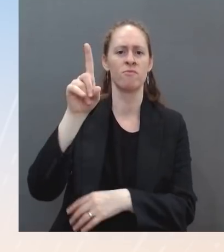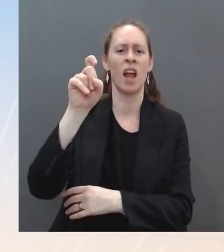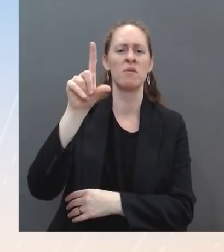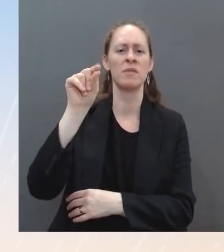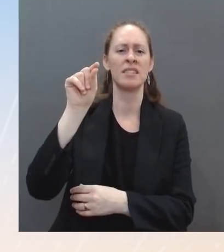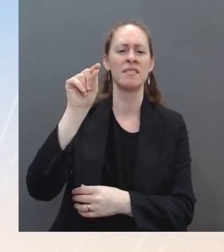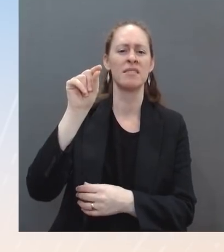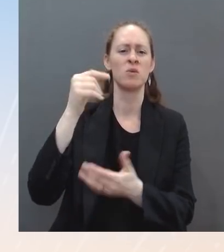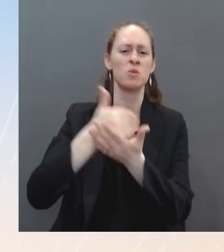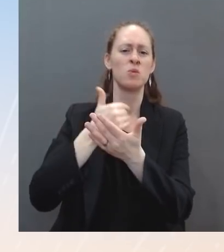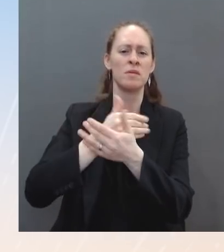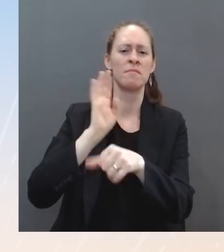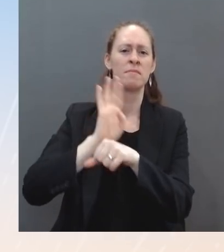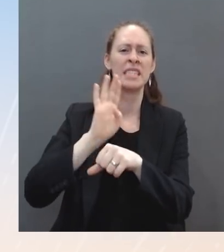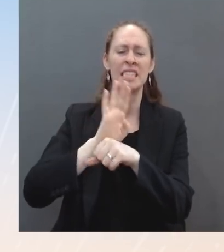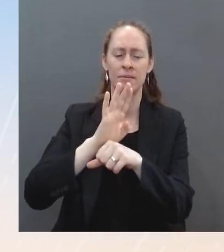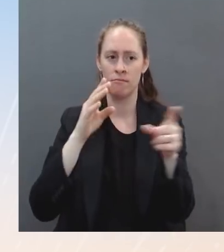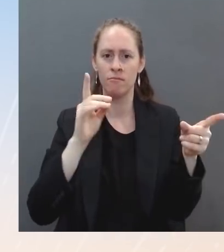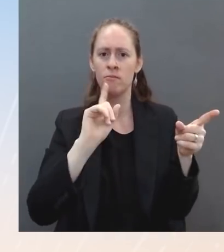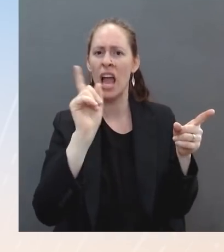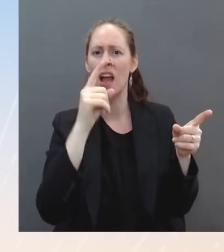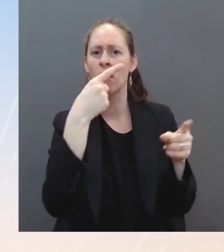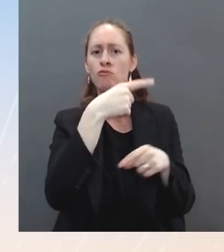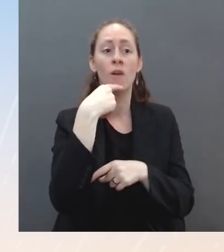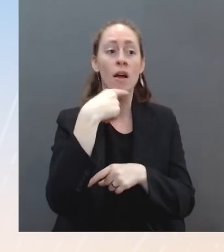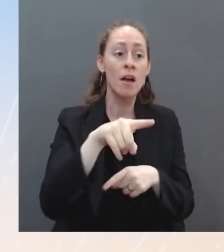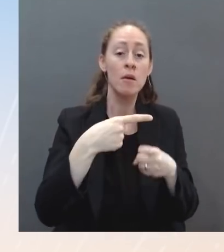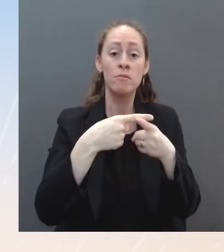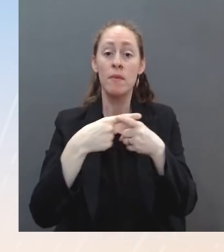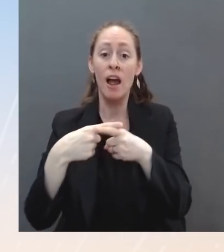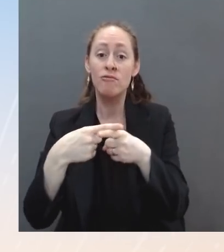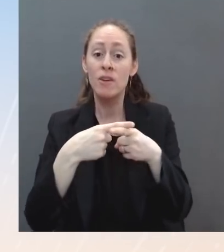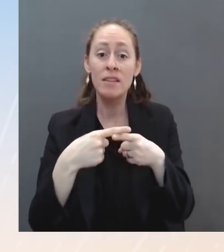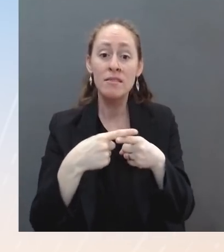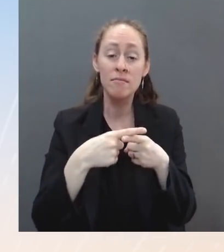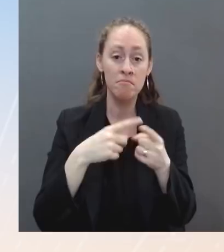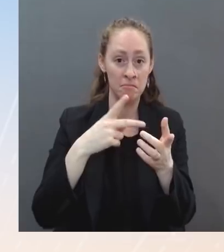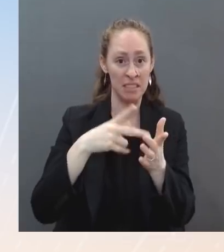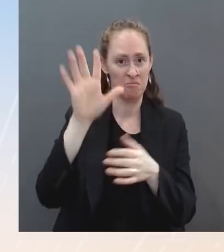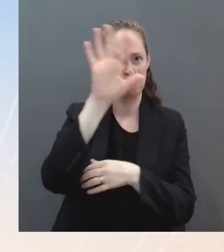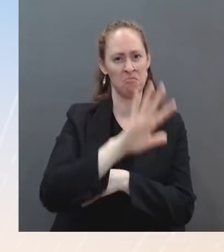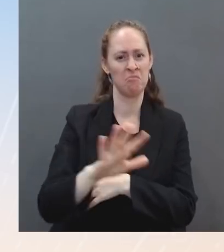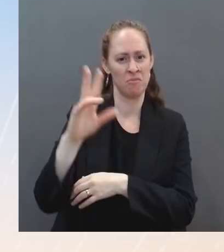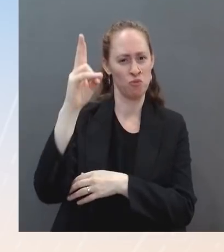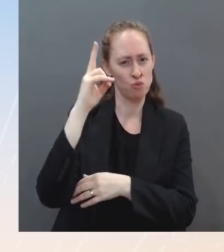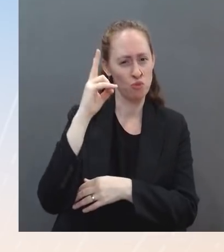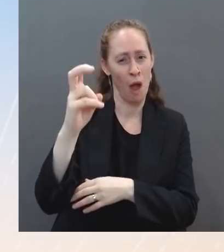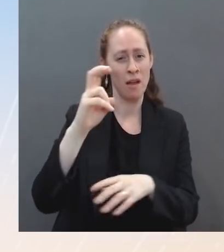added to the list to over 200 since the invasion began. Being added to this list means that these entities